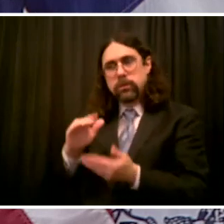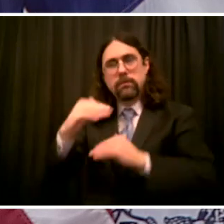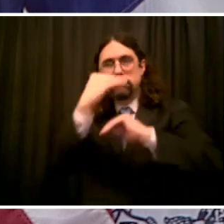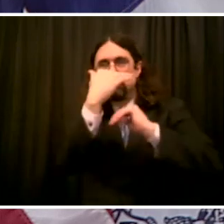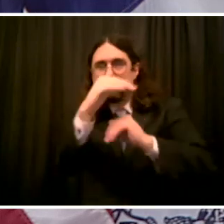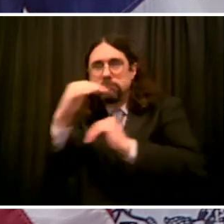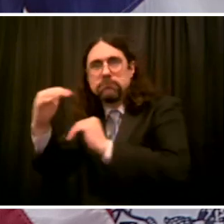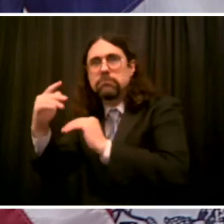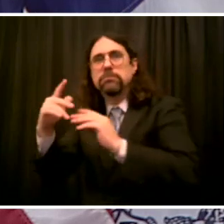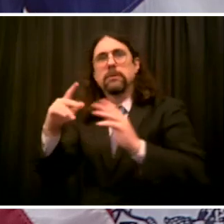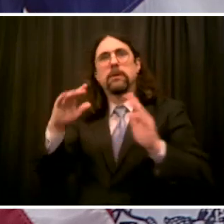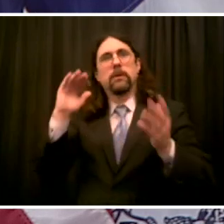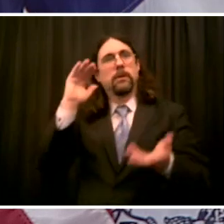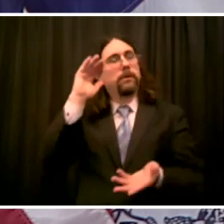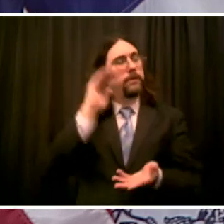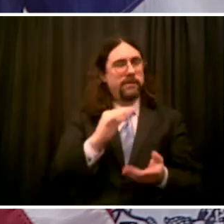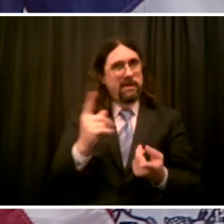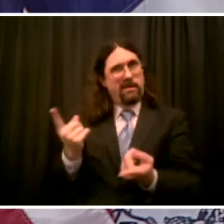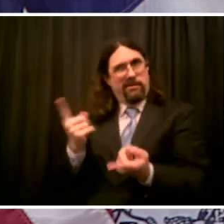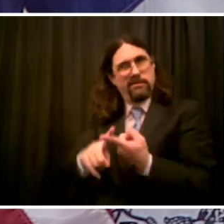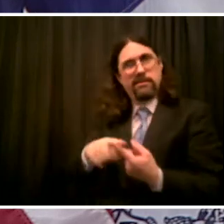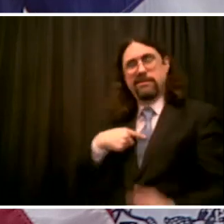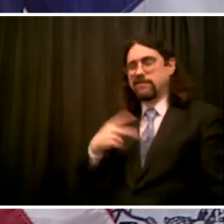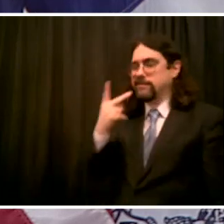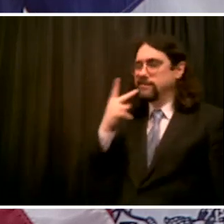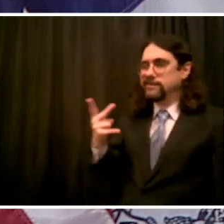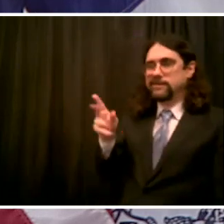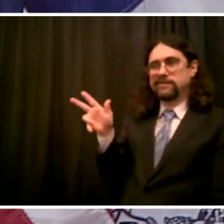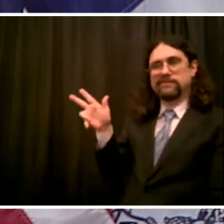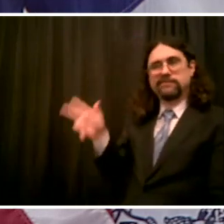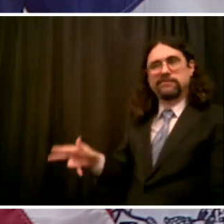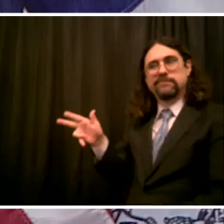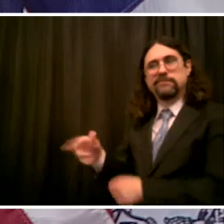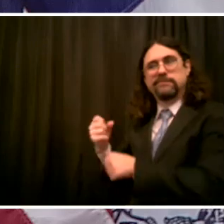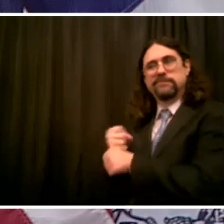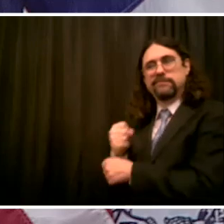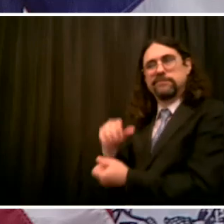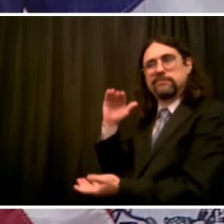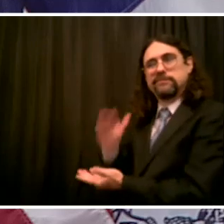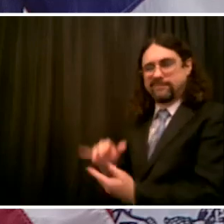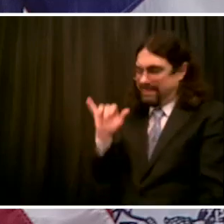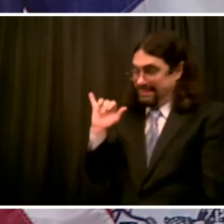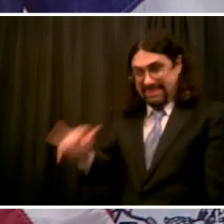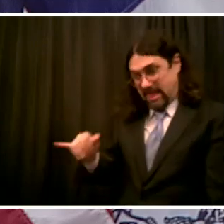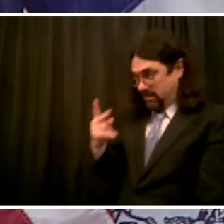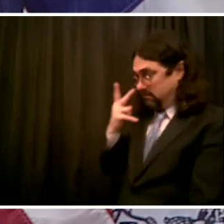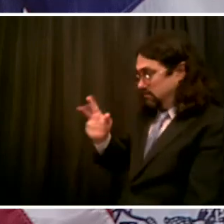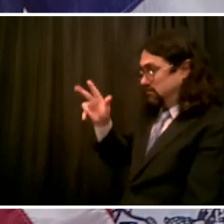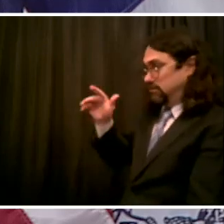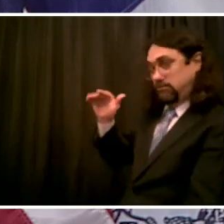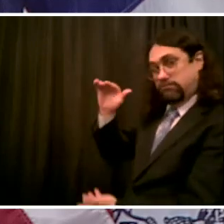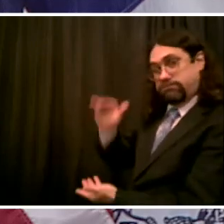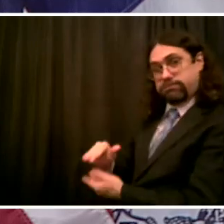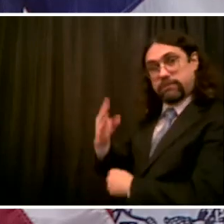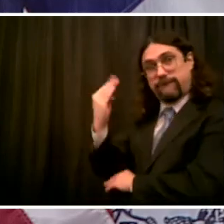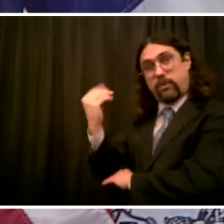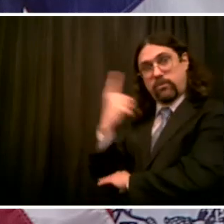RESTRICTIONS BY DEFINITION. SO, TAKE THEM LITERALLY, AND LET'S KEEP FIGHTING TO GET THEM TO ALL GO DO WNINT HEA SME DIRECTION.